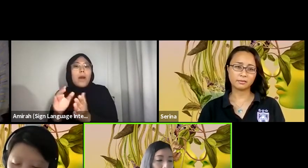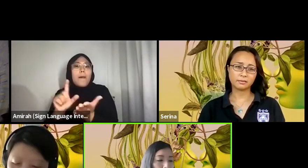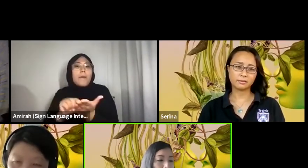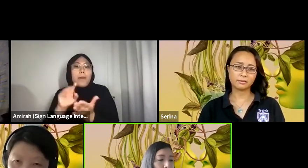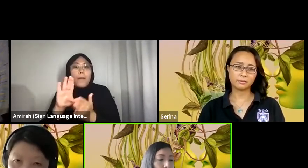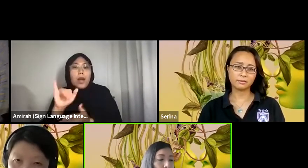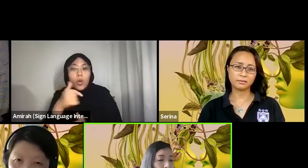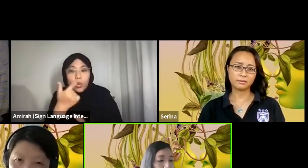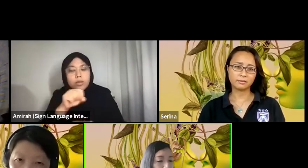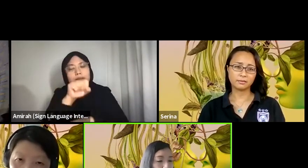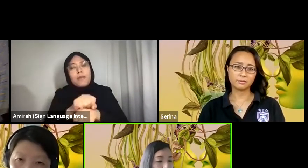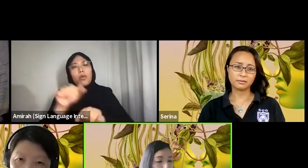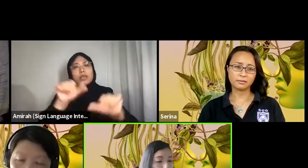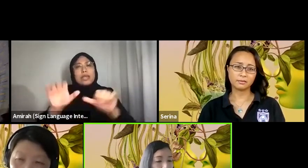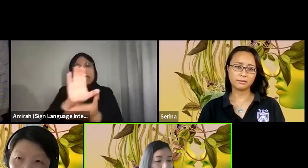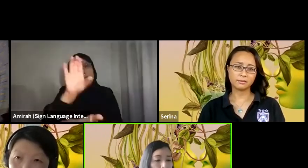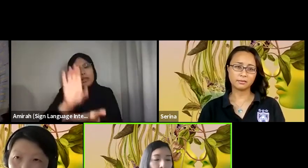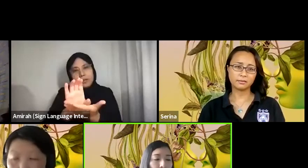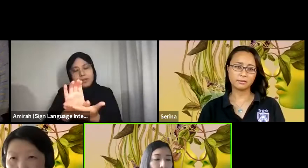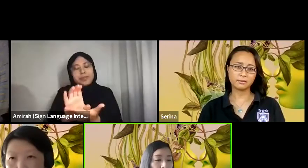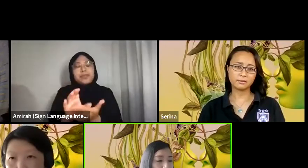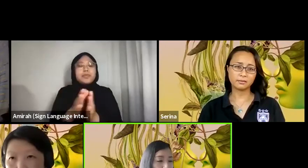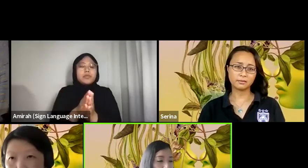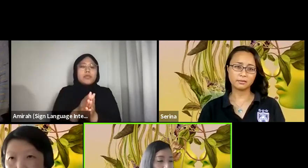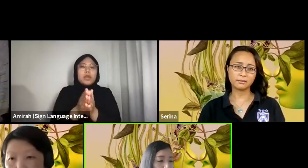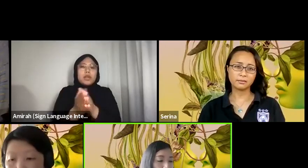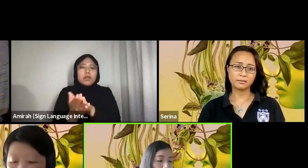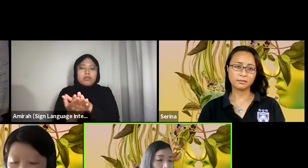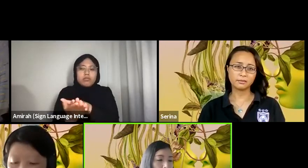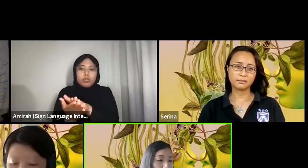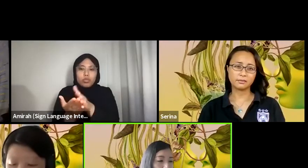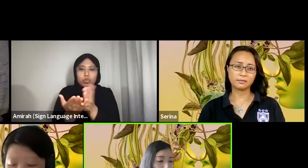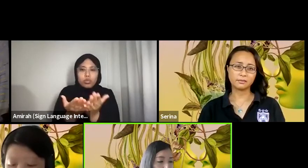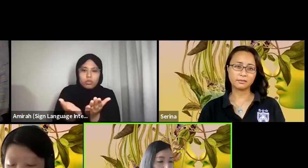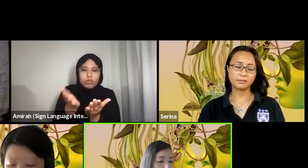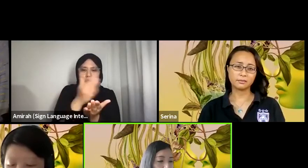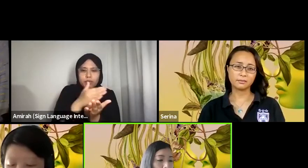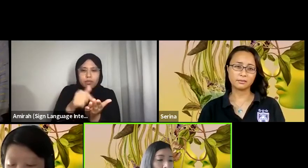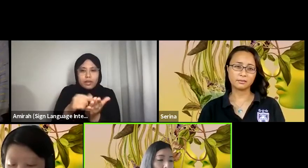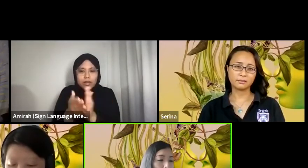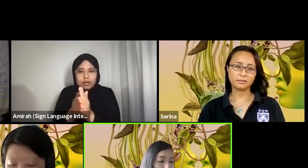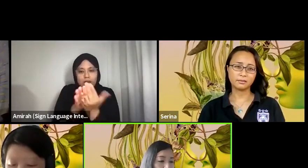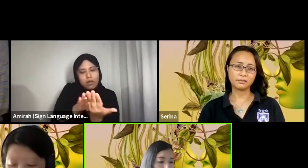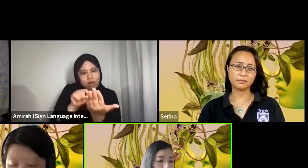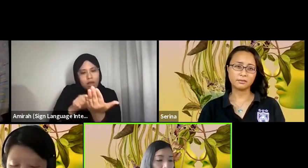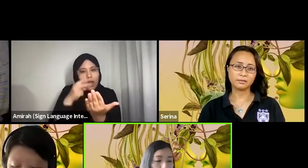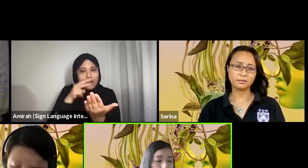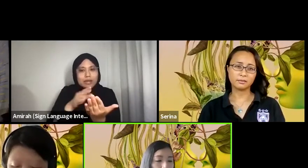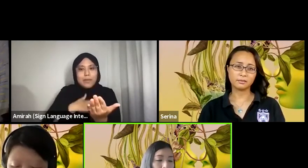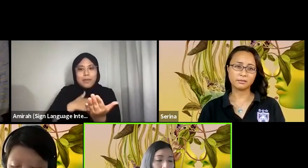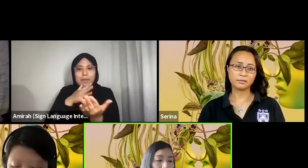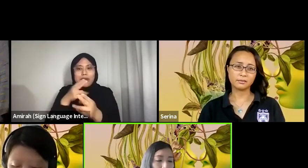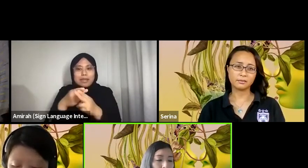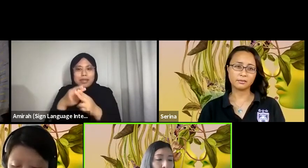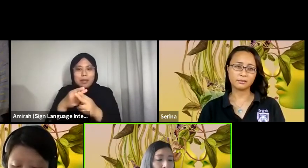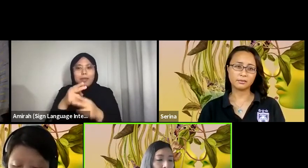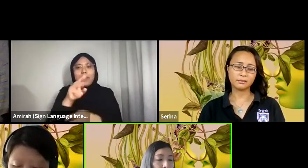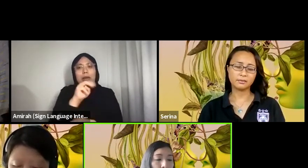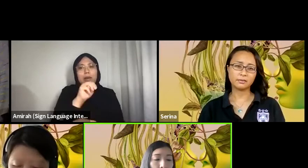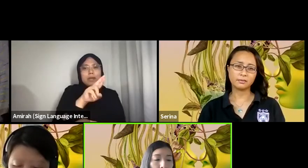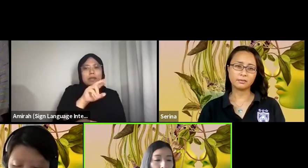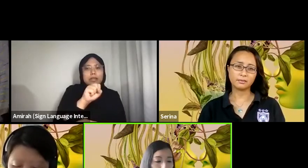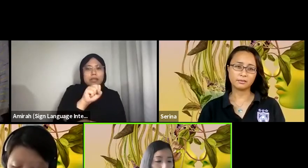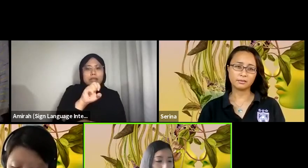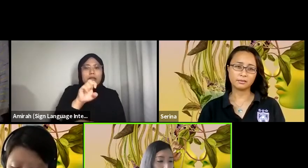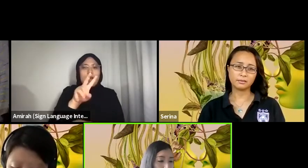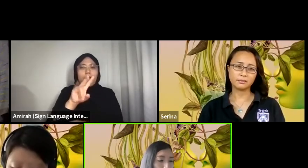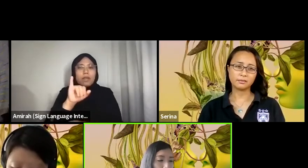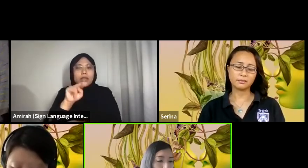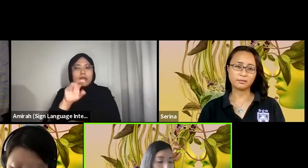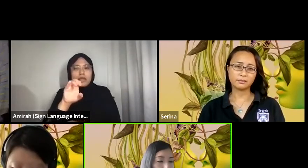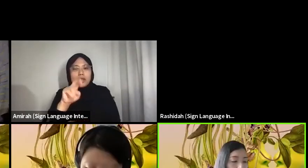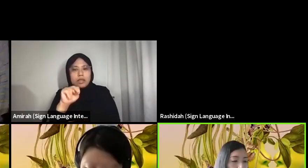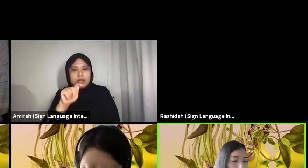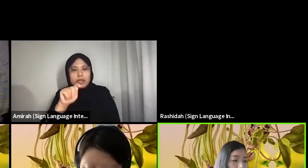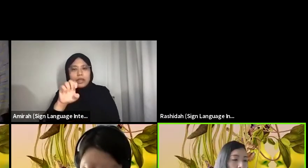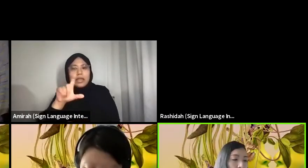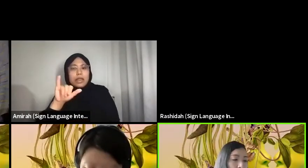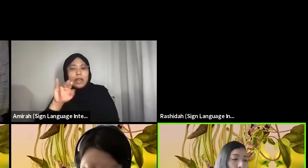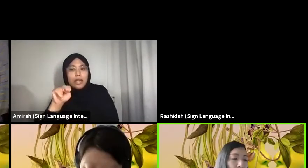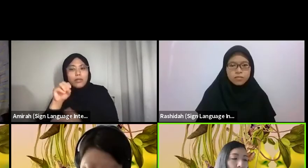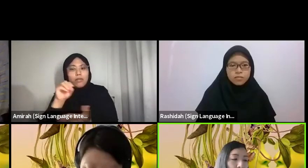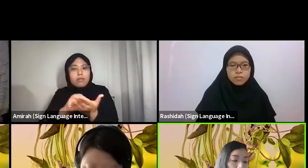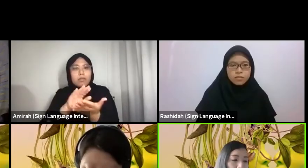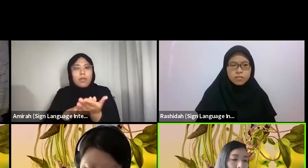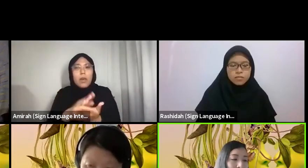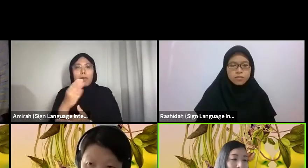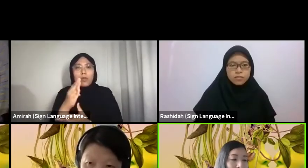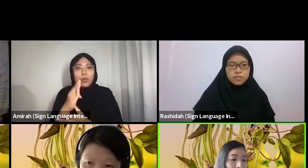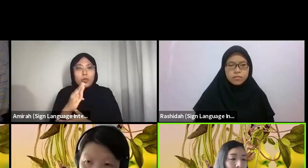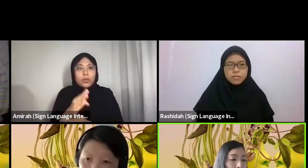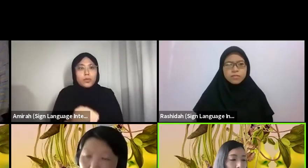I flip the cover and on the reverse side, my mother’s name “Mrs. Vincent Elaine” is written in blue ink, dated “10/3/99”,